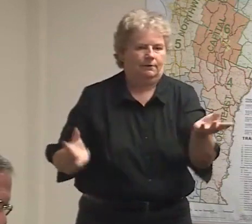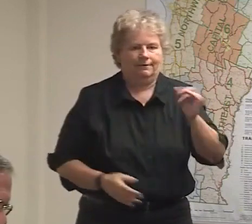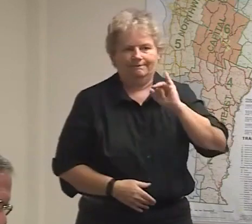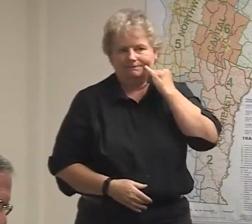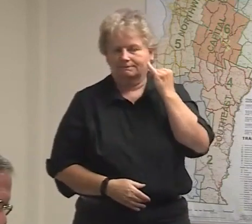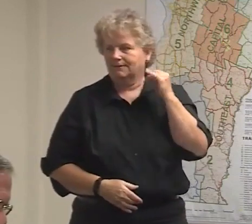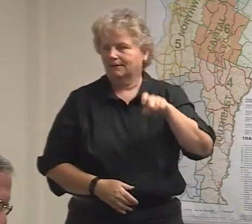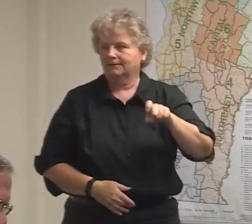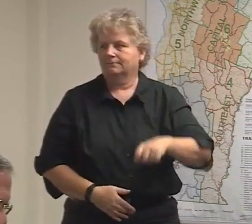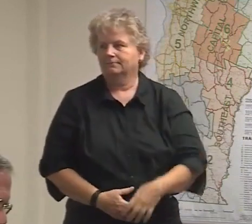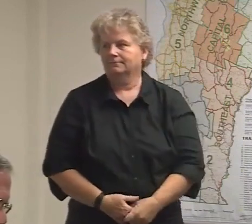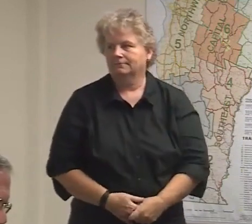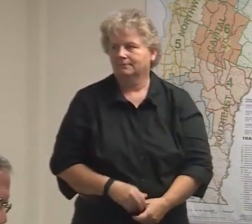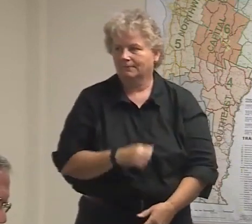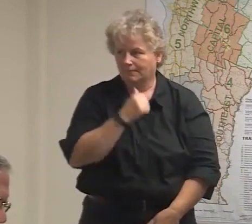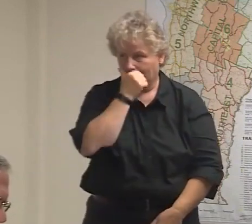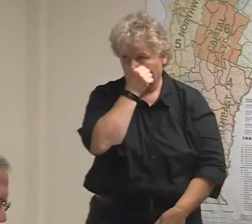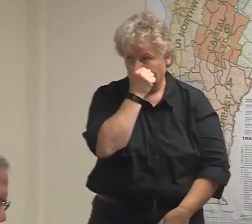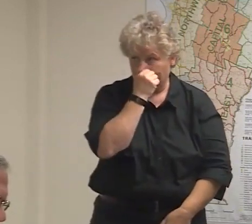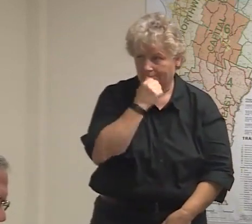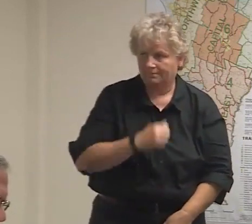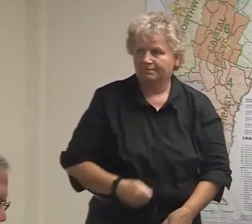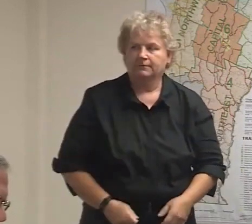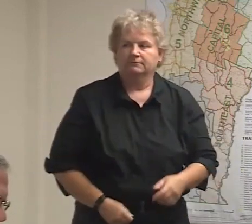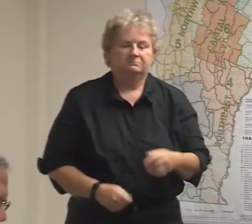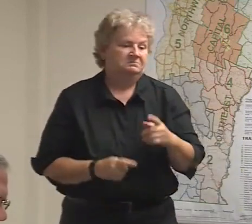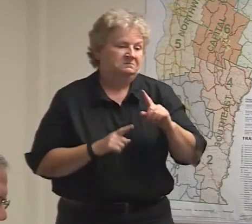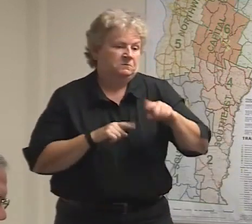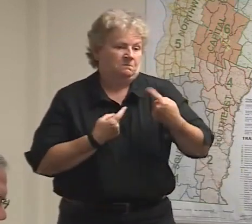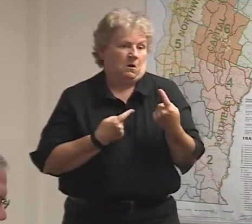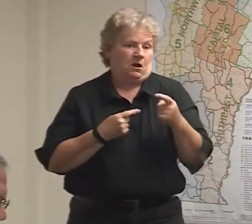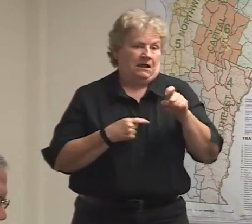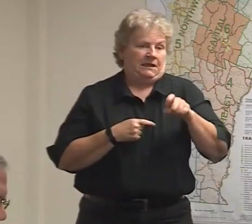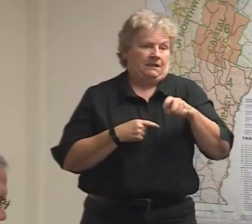WE’VE HAD A SMALL I THINK TWO IS WHERE WE ARE RIGHT NOW.